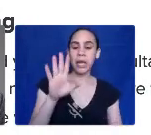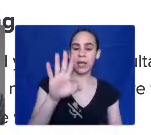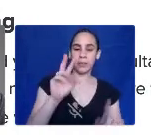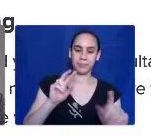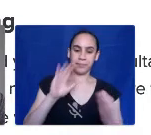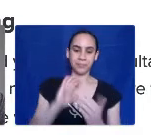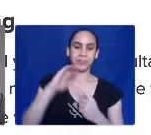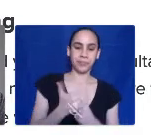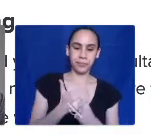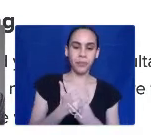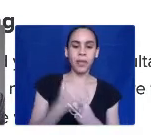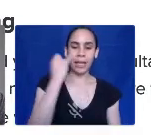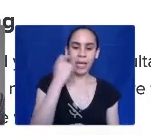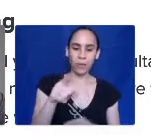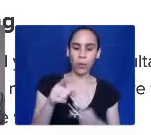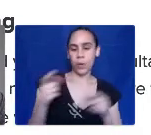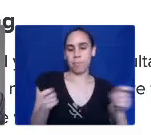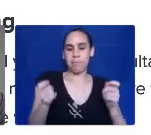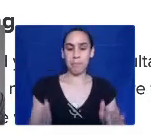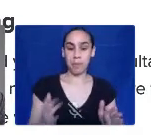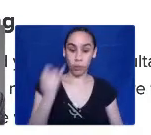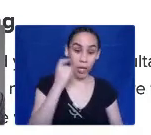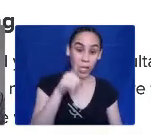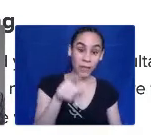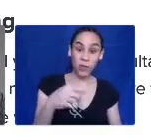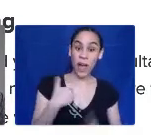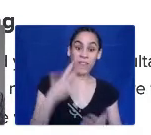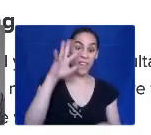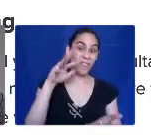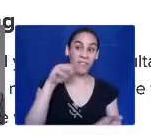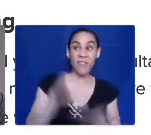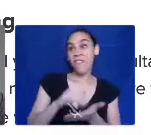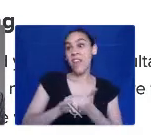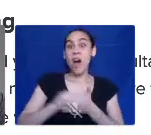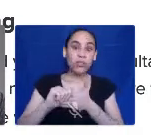have someone that has a track record of getting five thousand dollars in sales or coaching 10